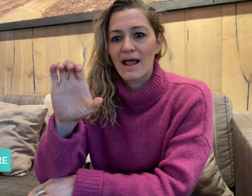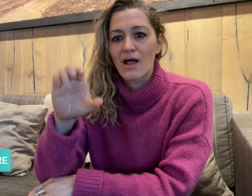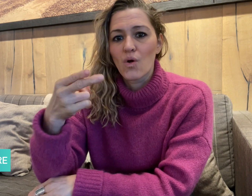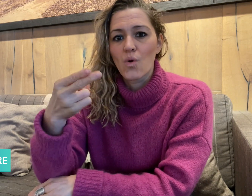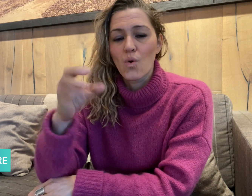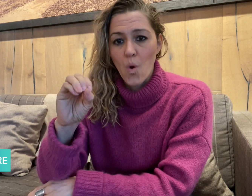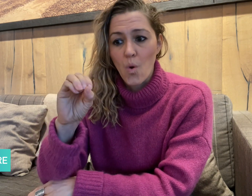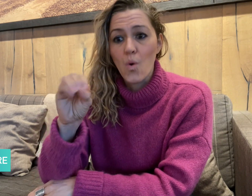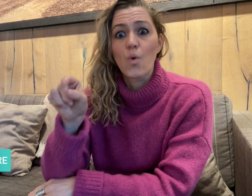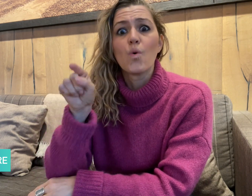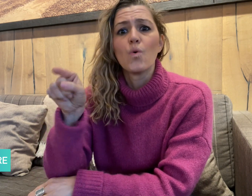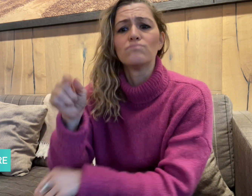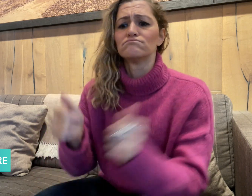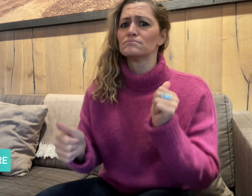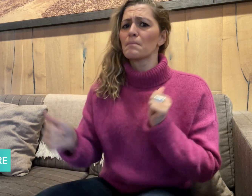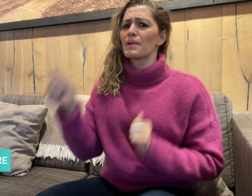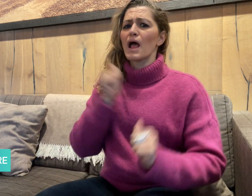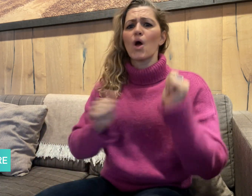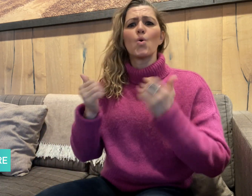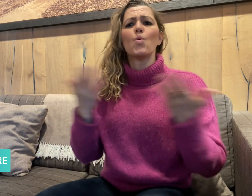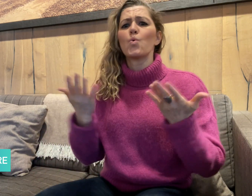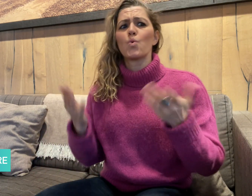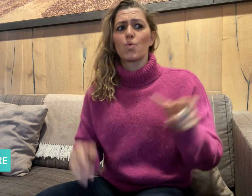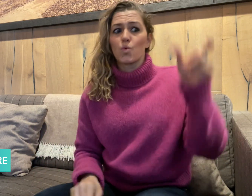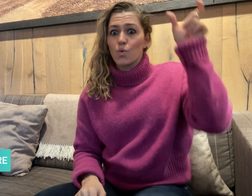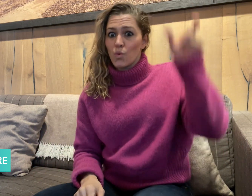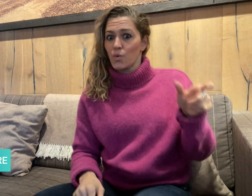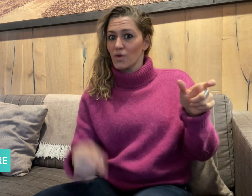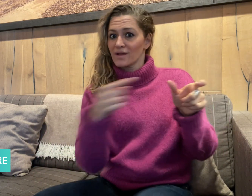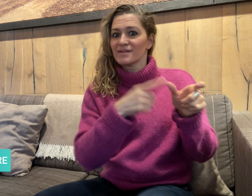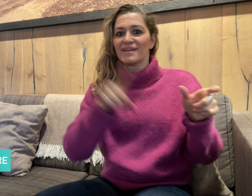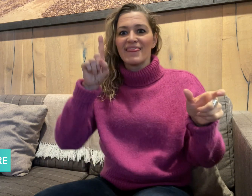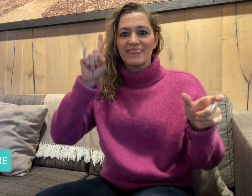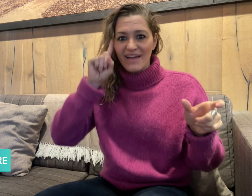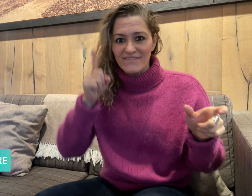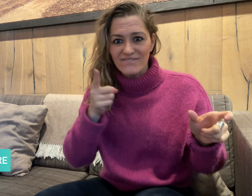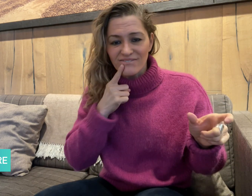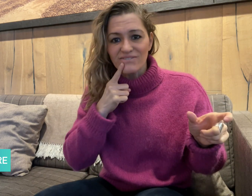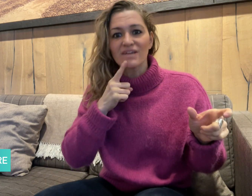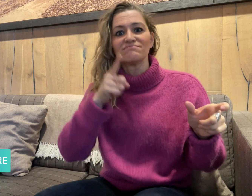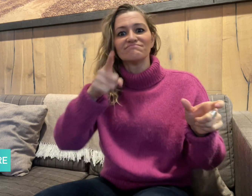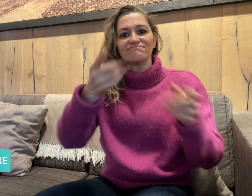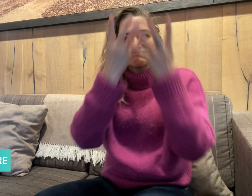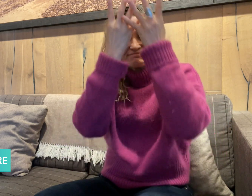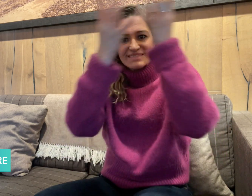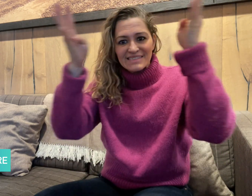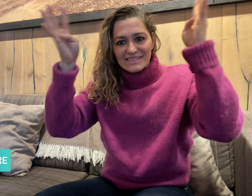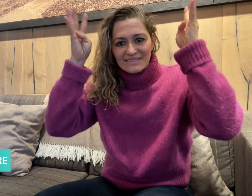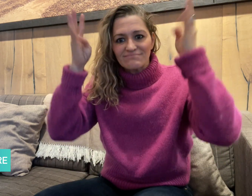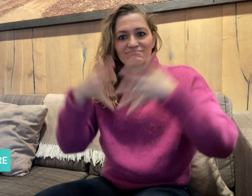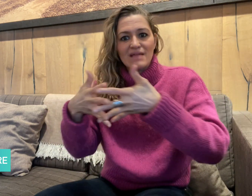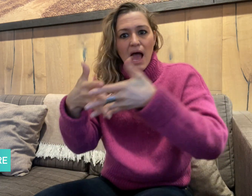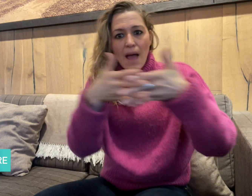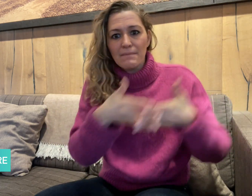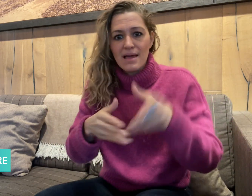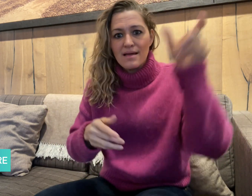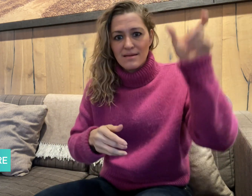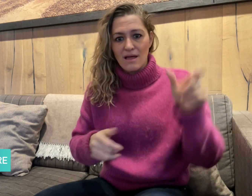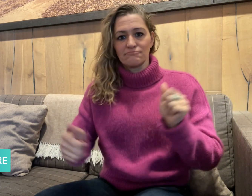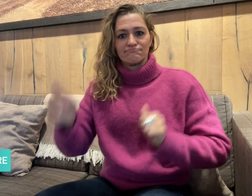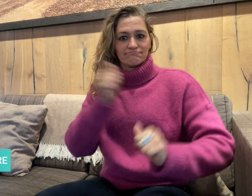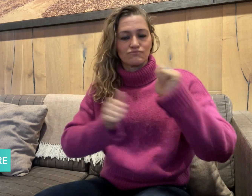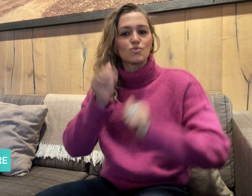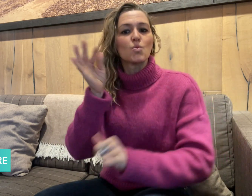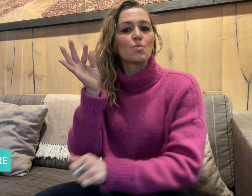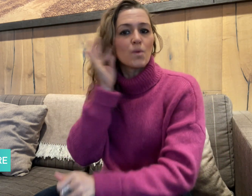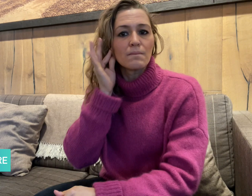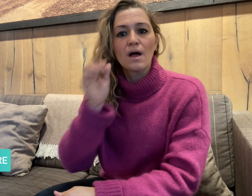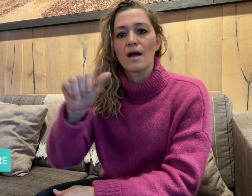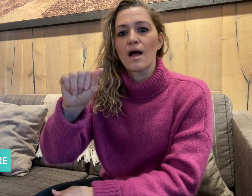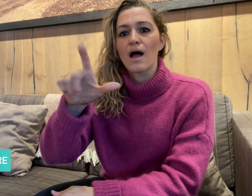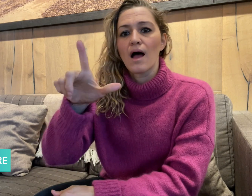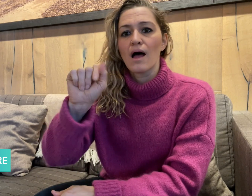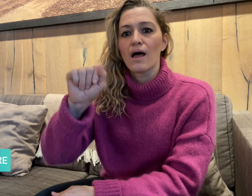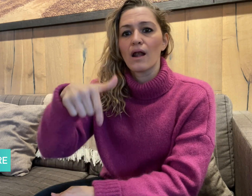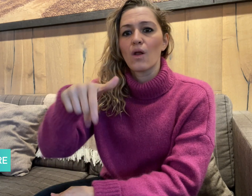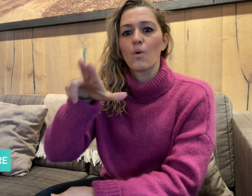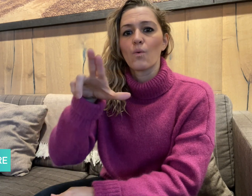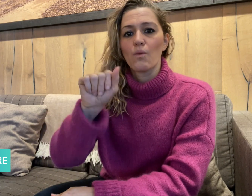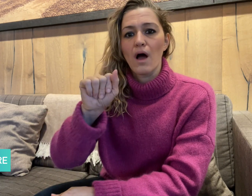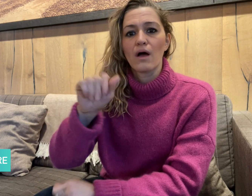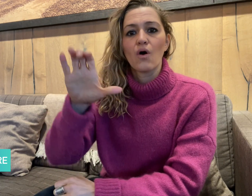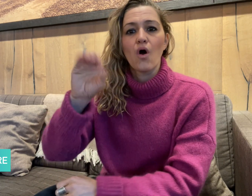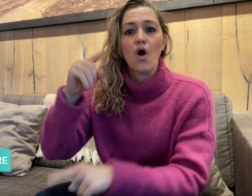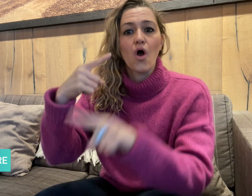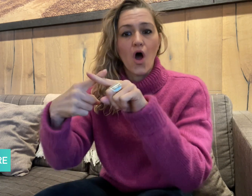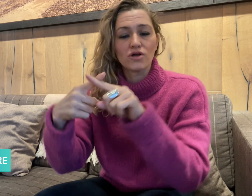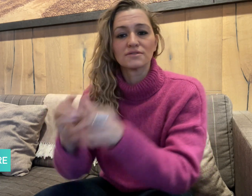will be played by Deaf Native American actress Alaqua Cox.